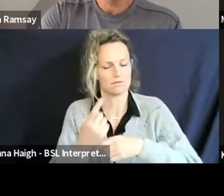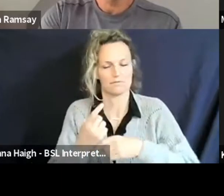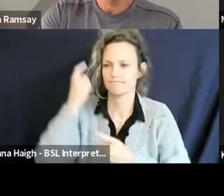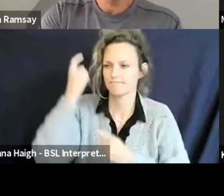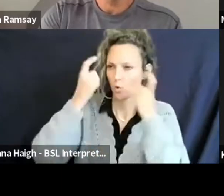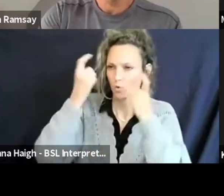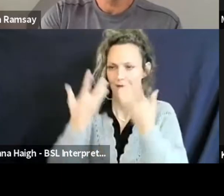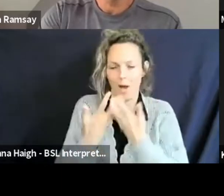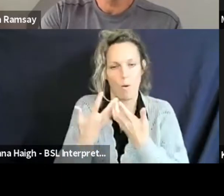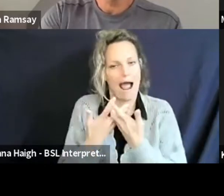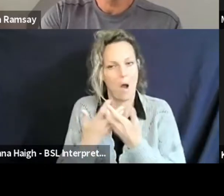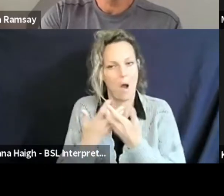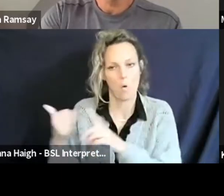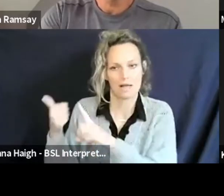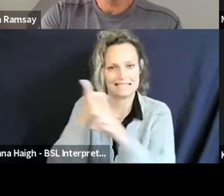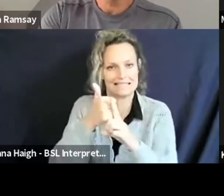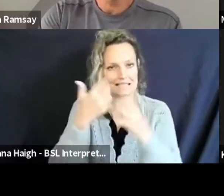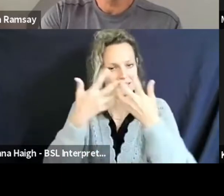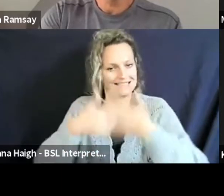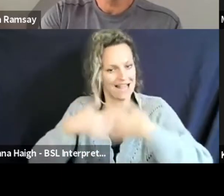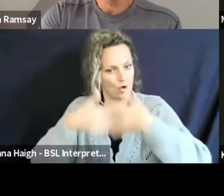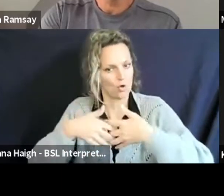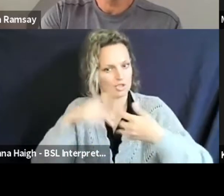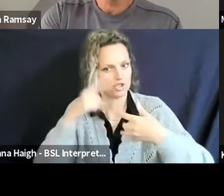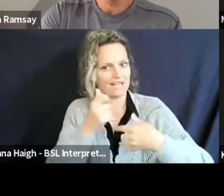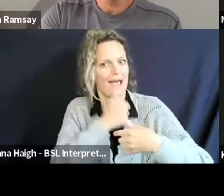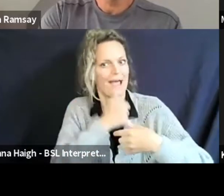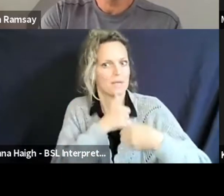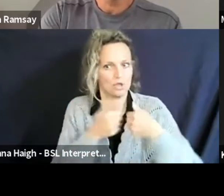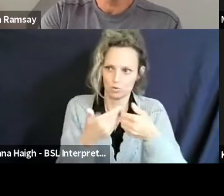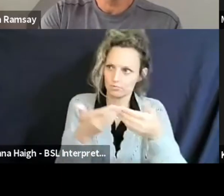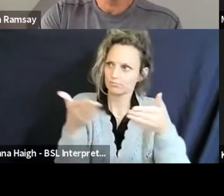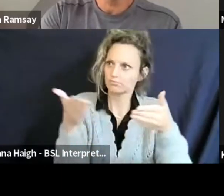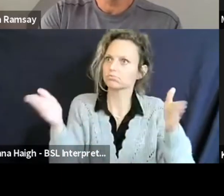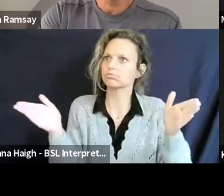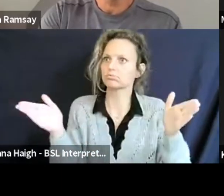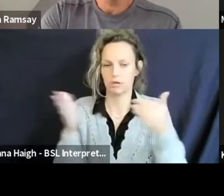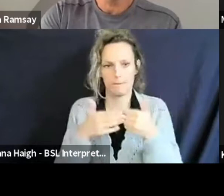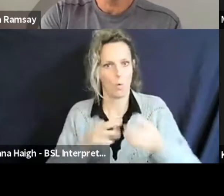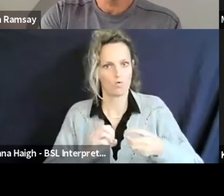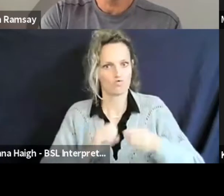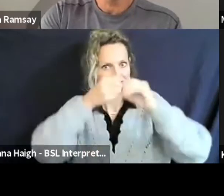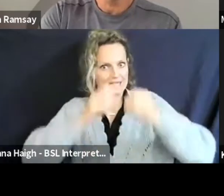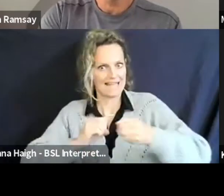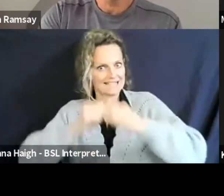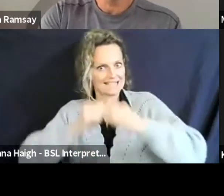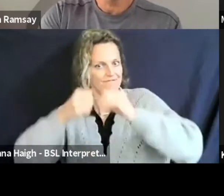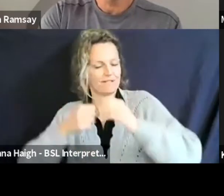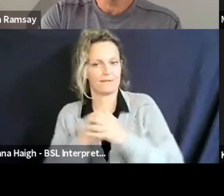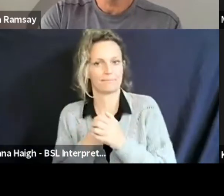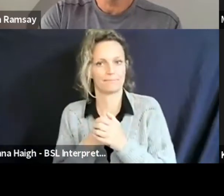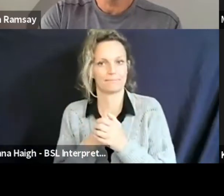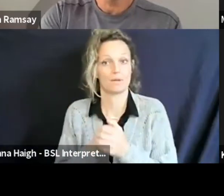Yes, first of all, we had very recently an accessibility